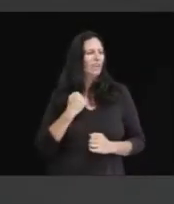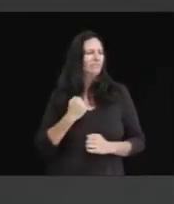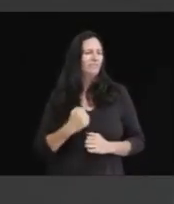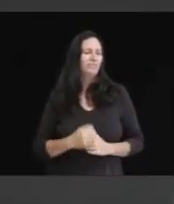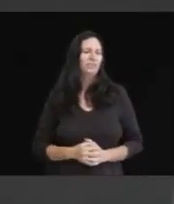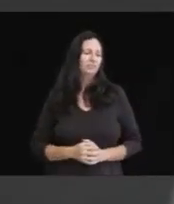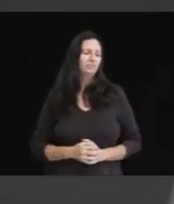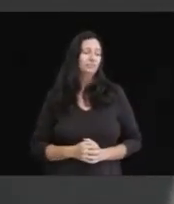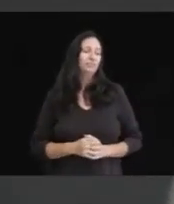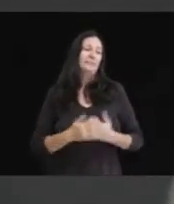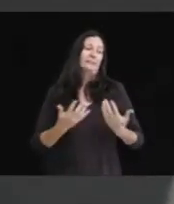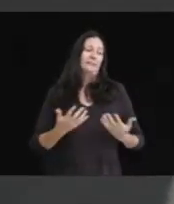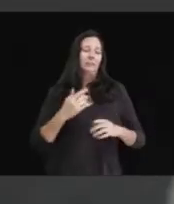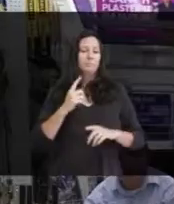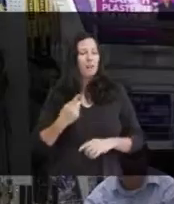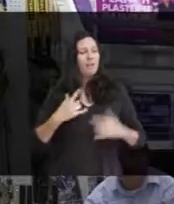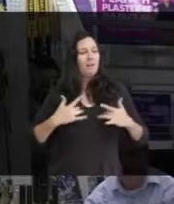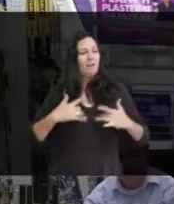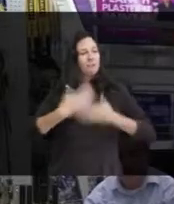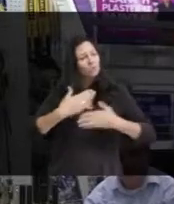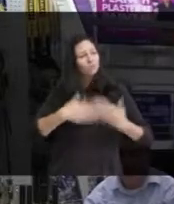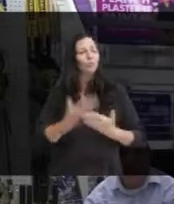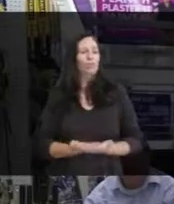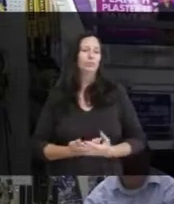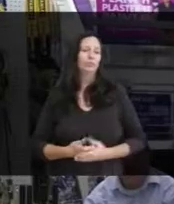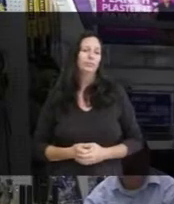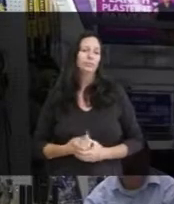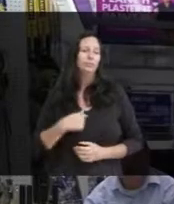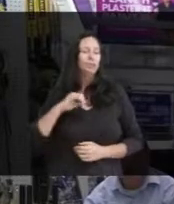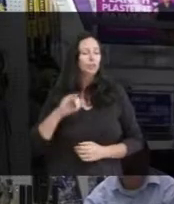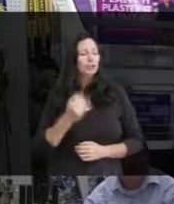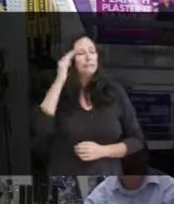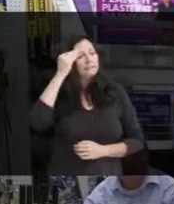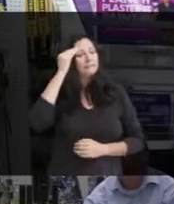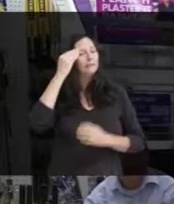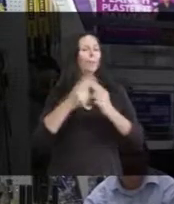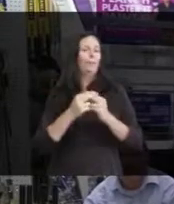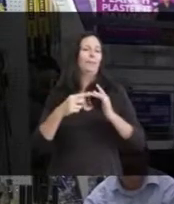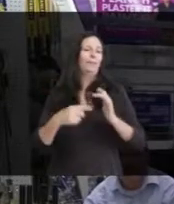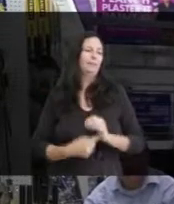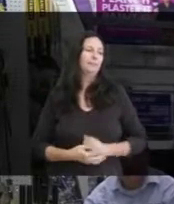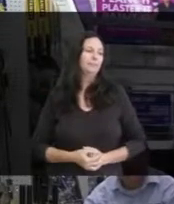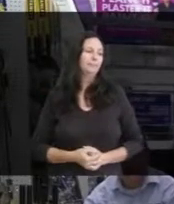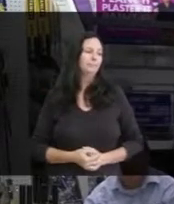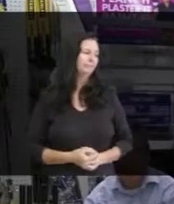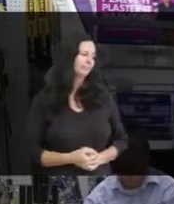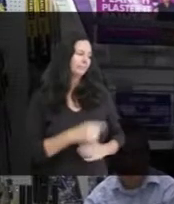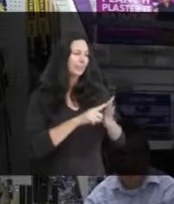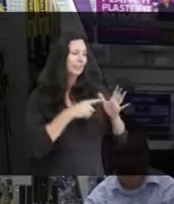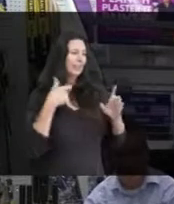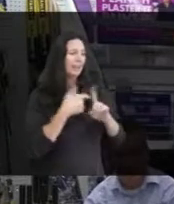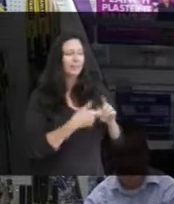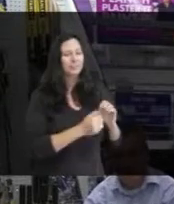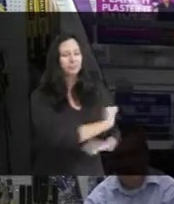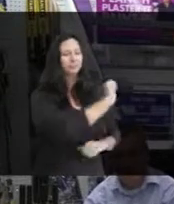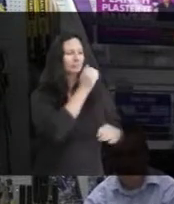that I used to be able to hold in my hands and I can't anymore, it's pretty tough. But life goes on.